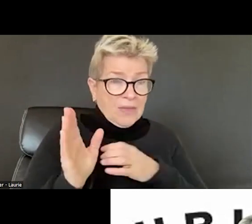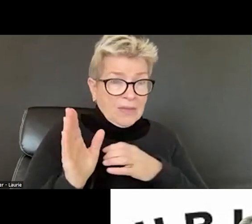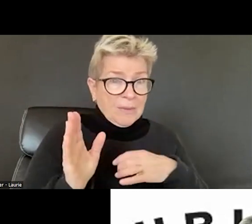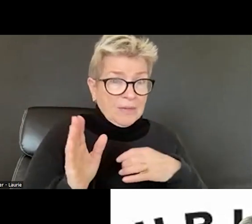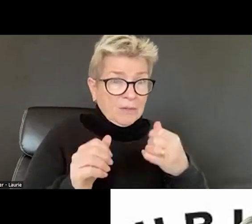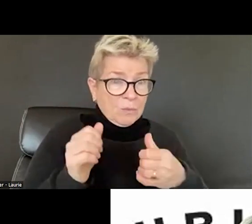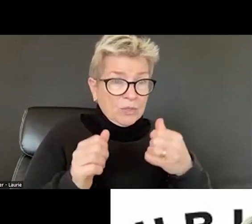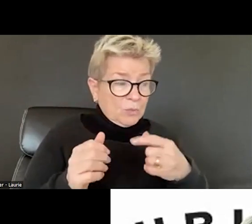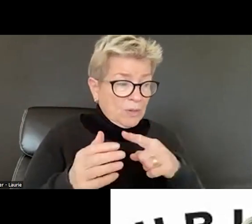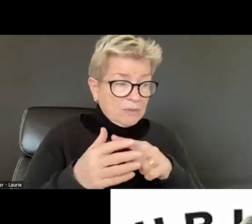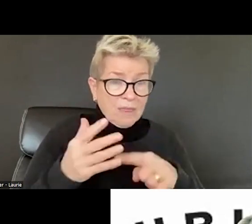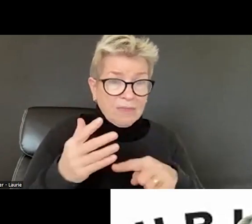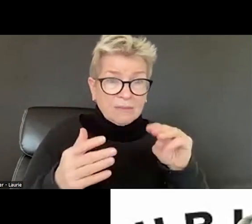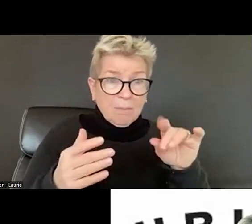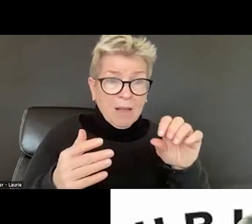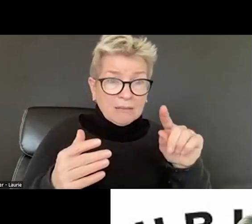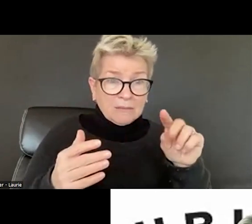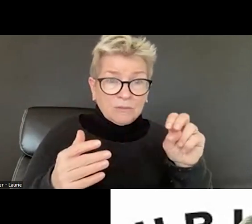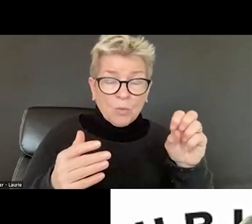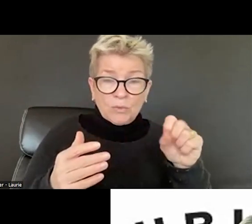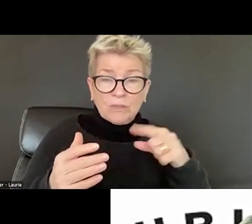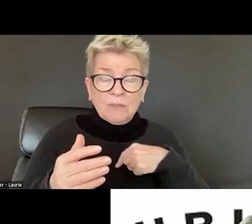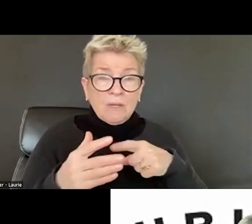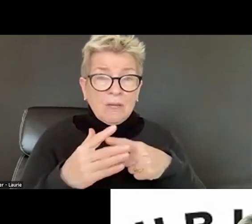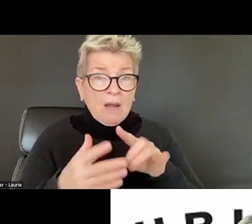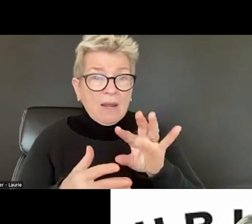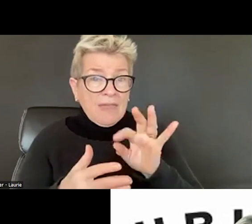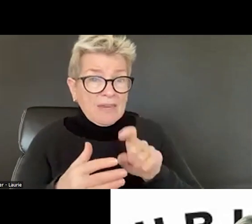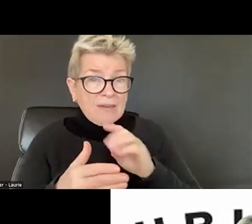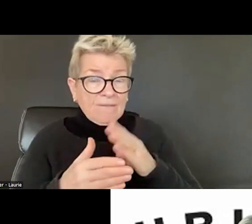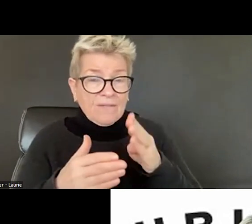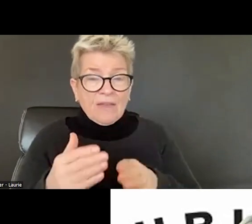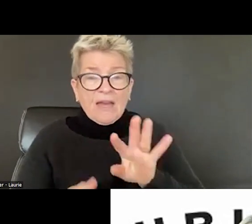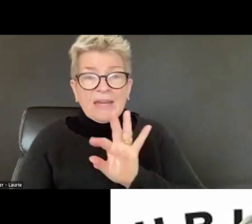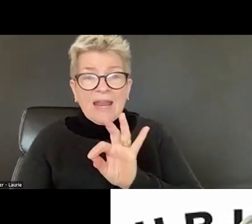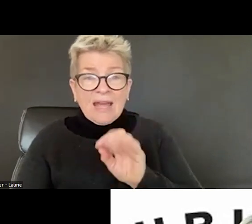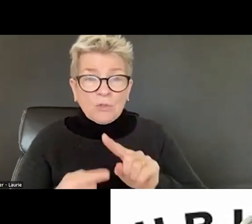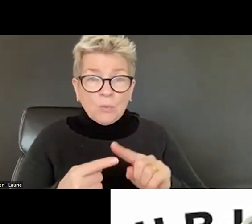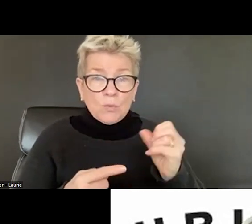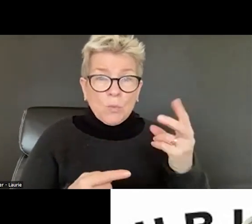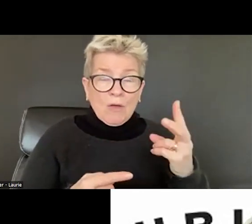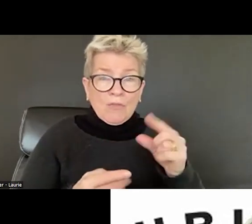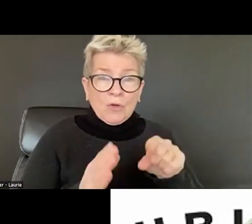complete so starting with ninth graders um and this year it's 9 through 12 but starting there